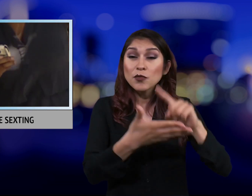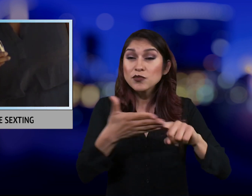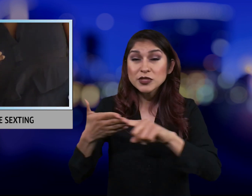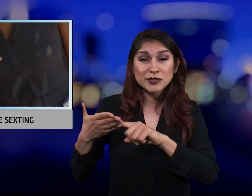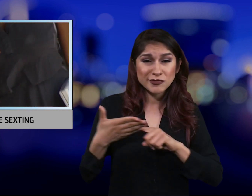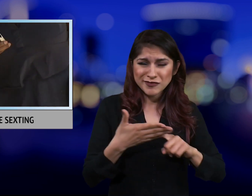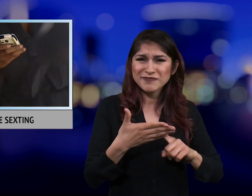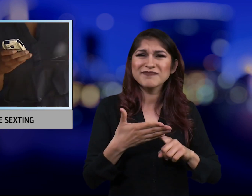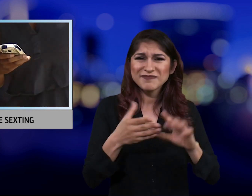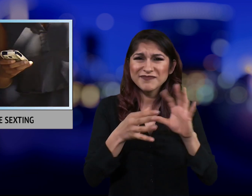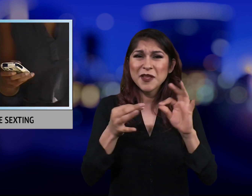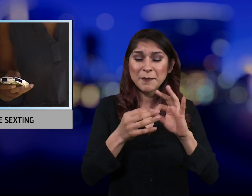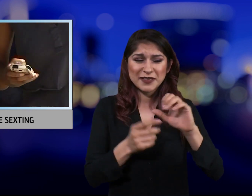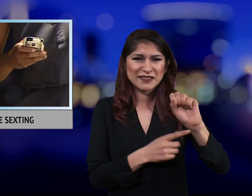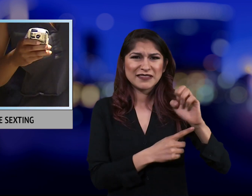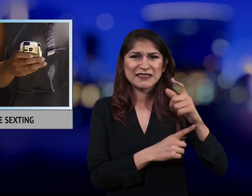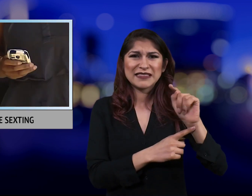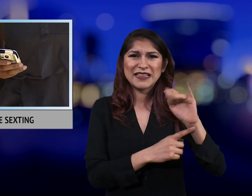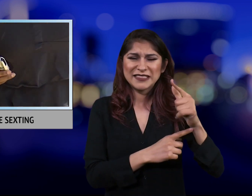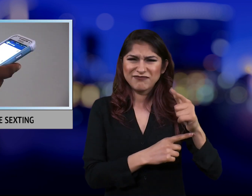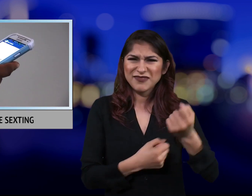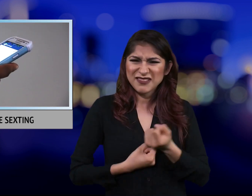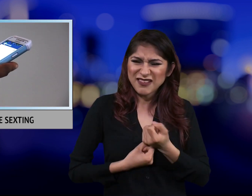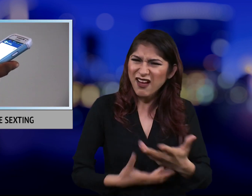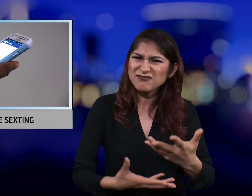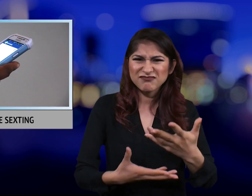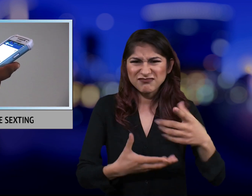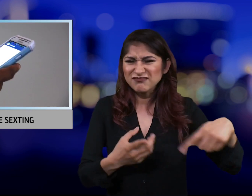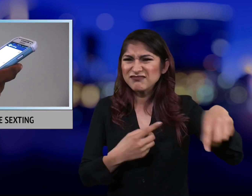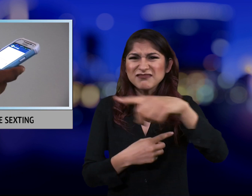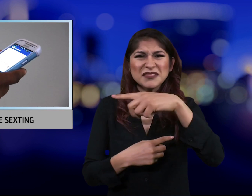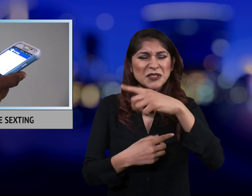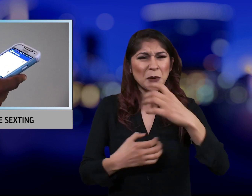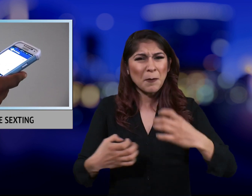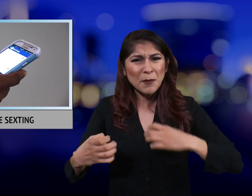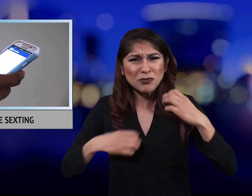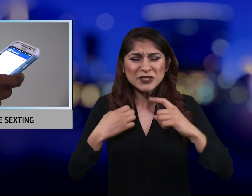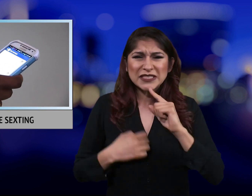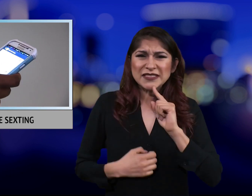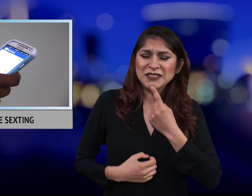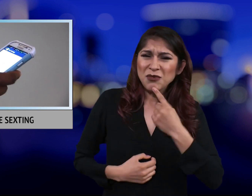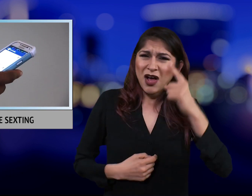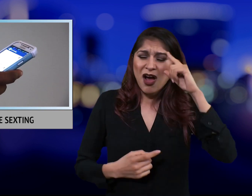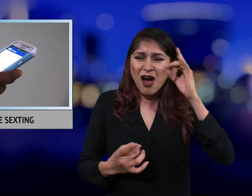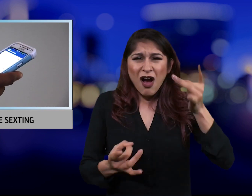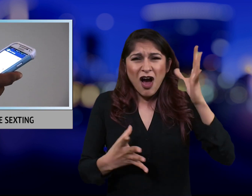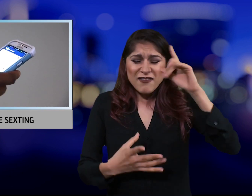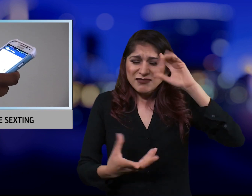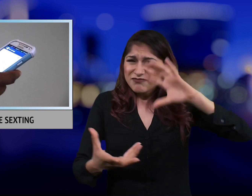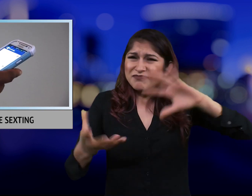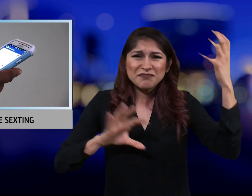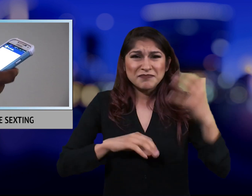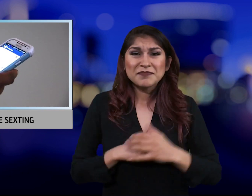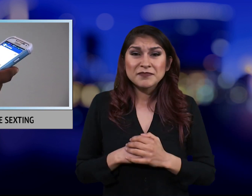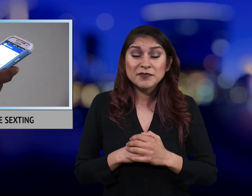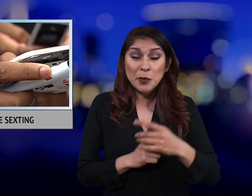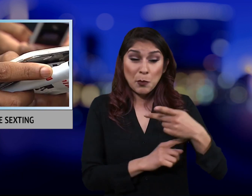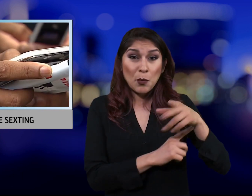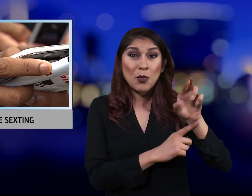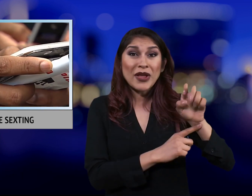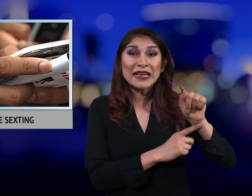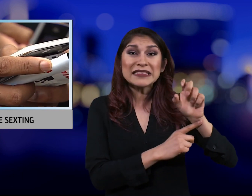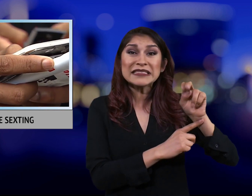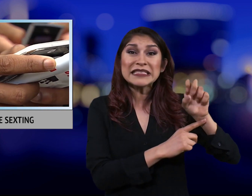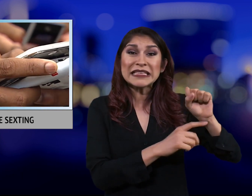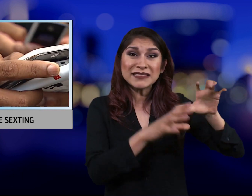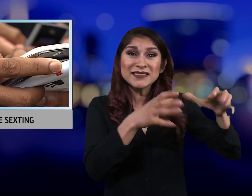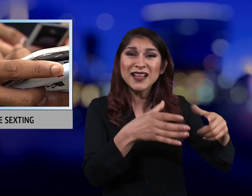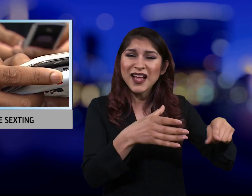Researchers say sexting can cause severe emotional distress and preteens can be particularly